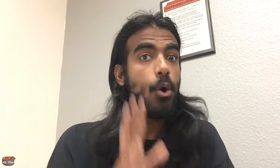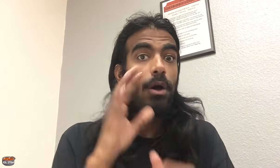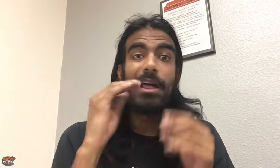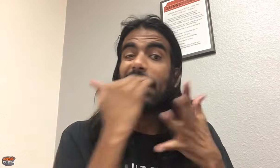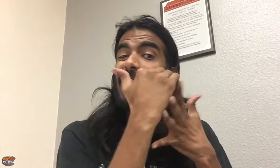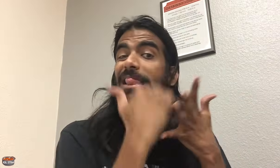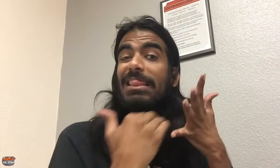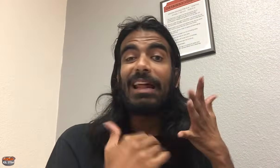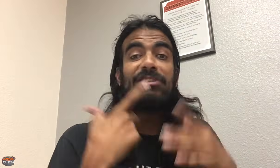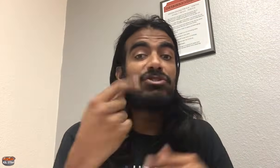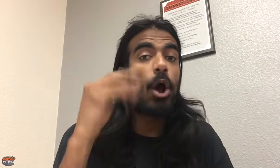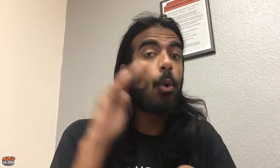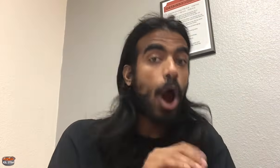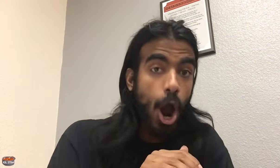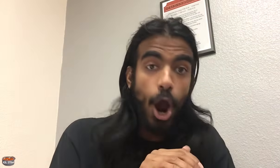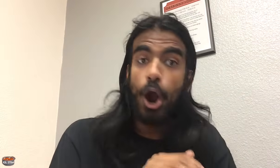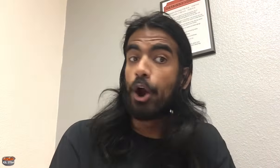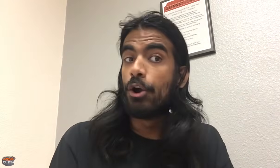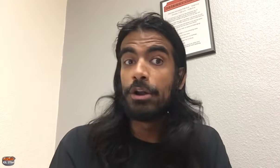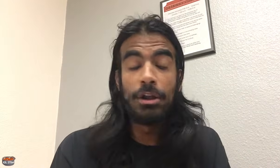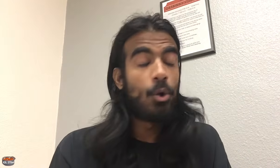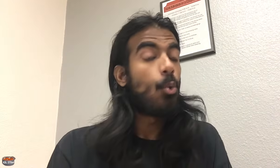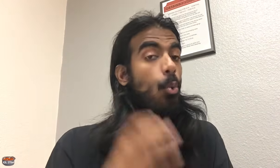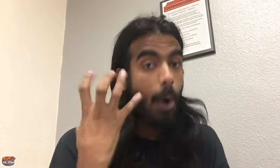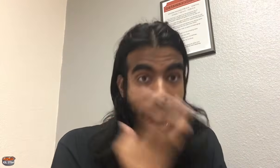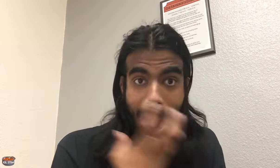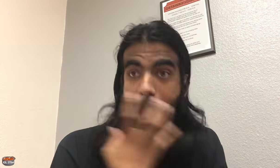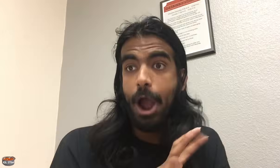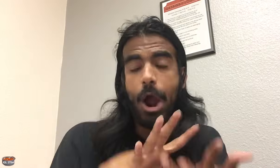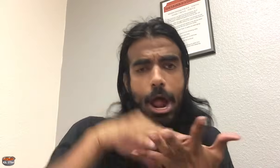manager; the list goes on and on.